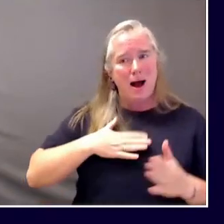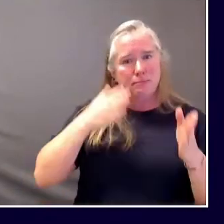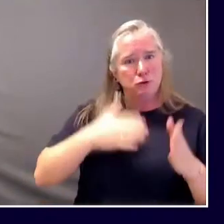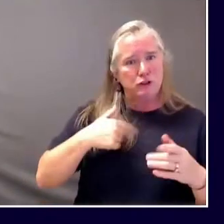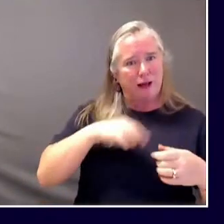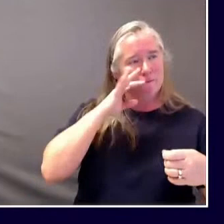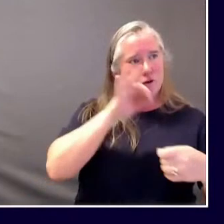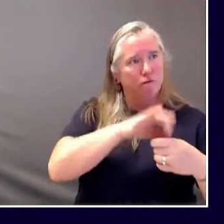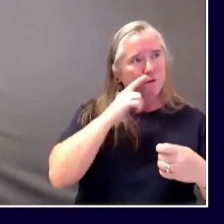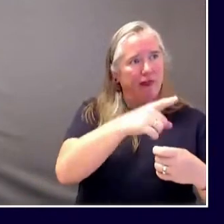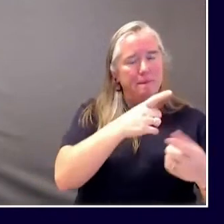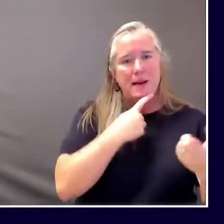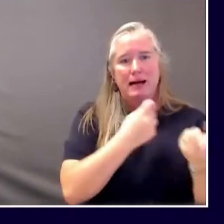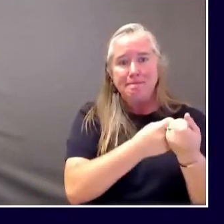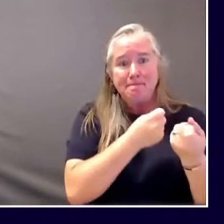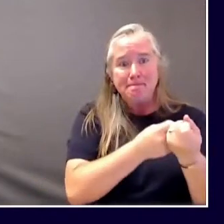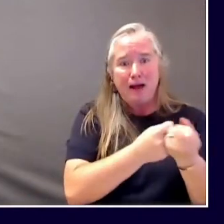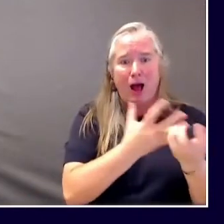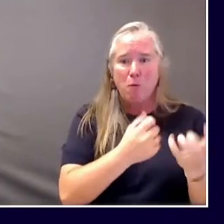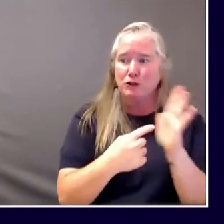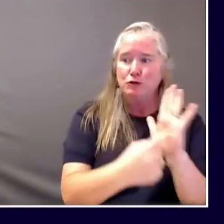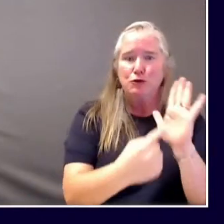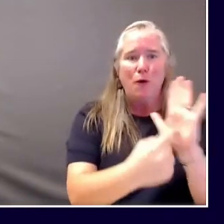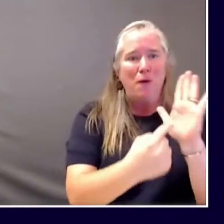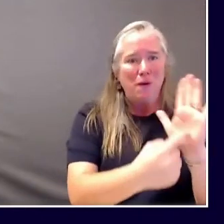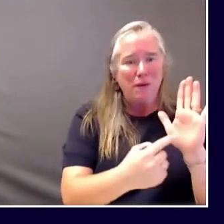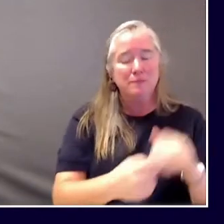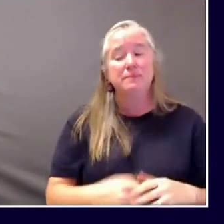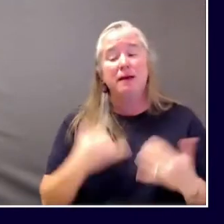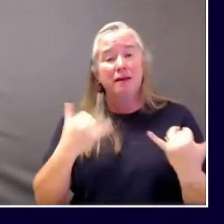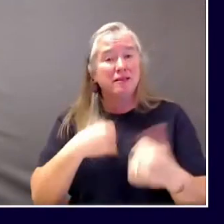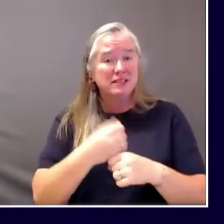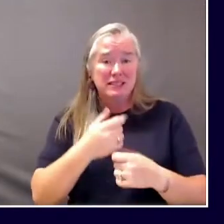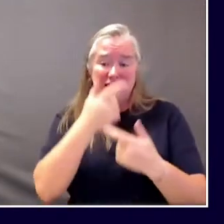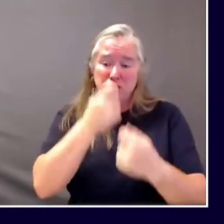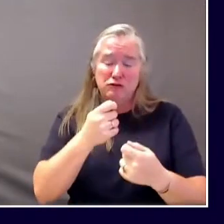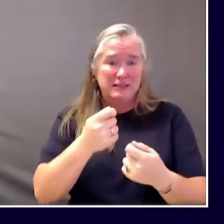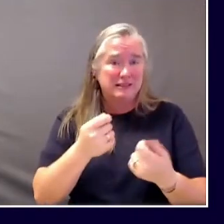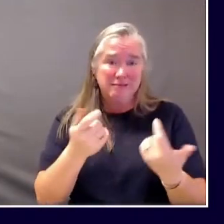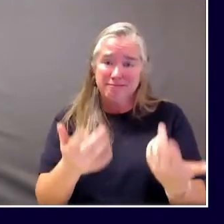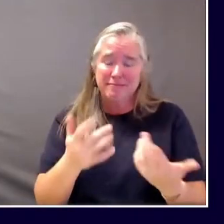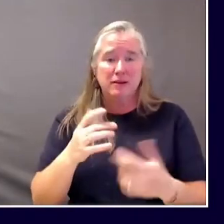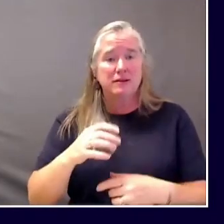interesting time of year and